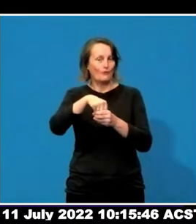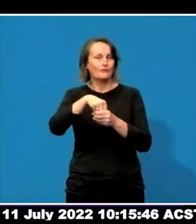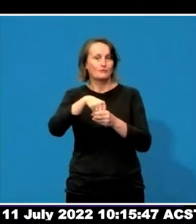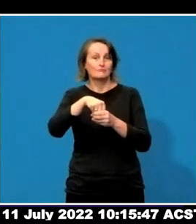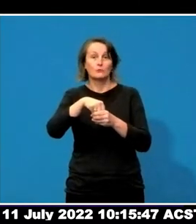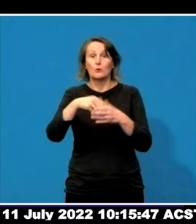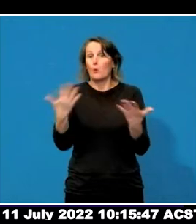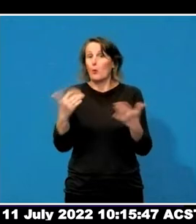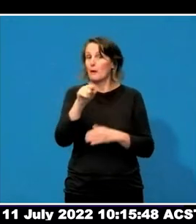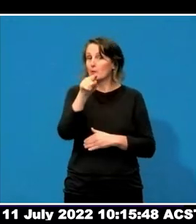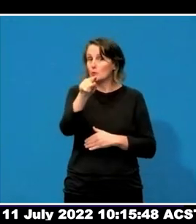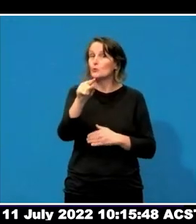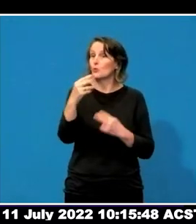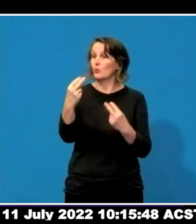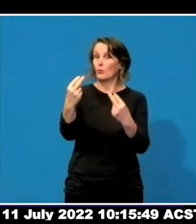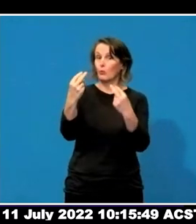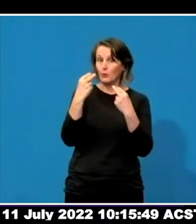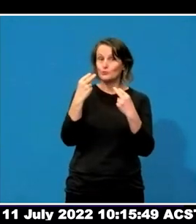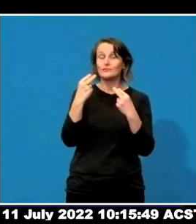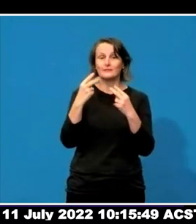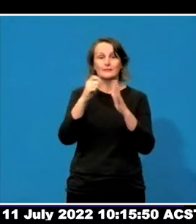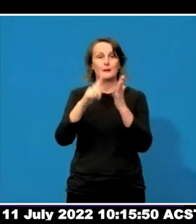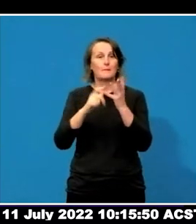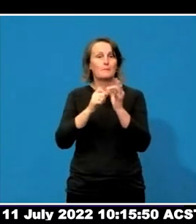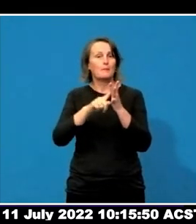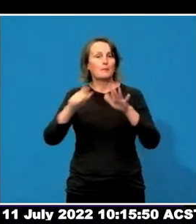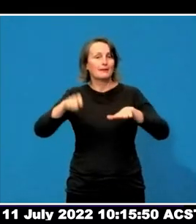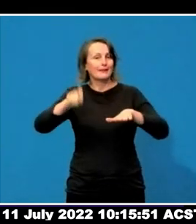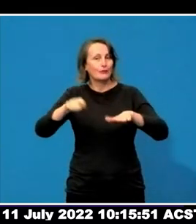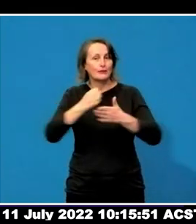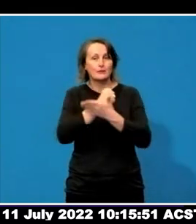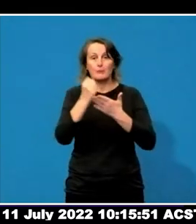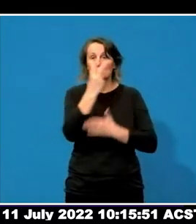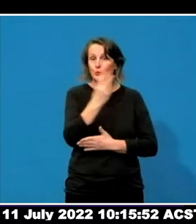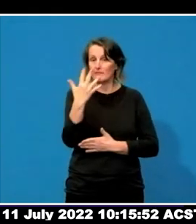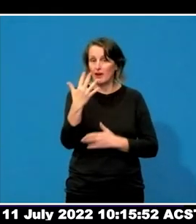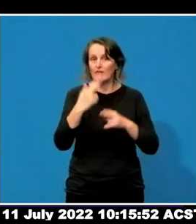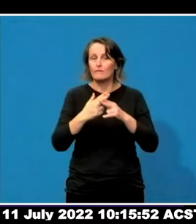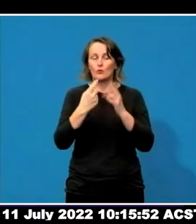following Public hearing 25 of the Royal Commission into Violence, Abuse, Neglect and